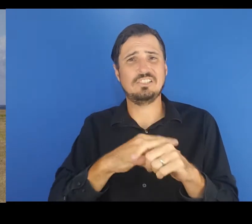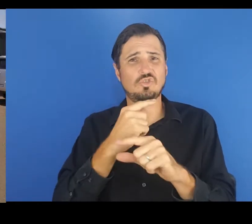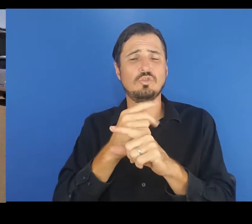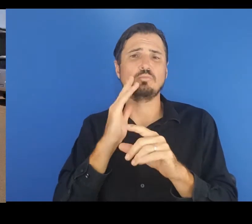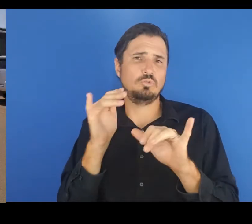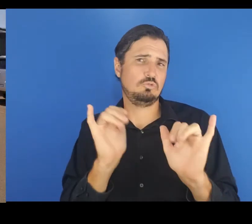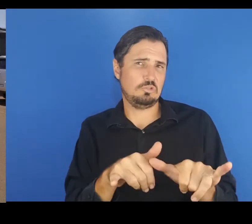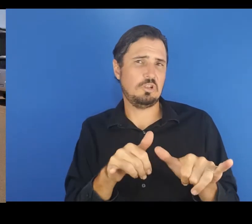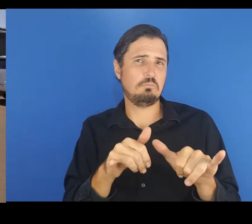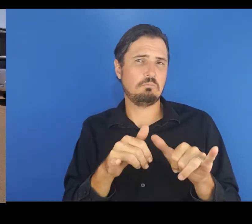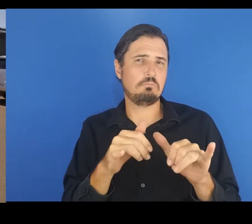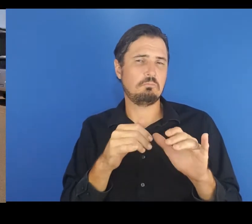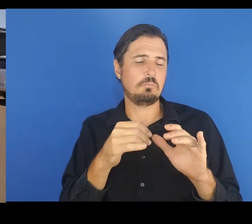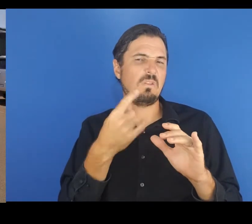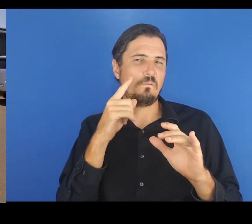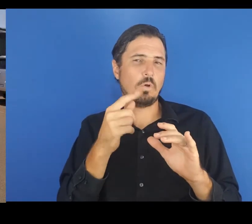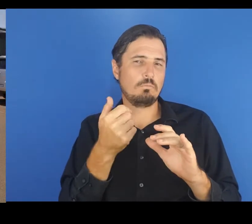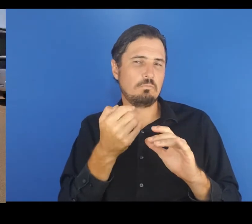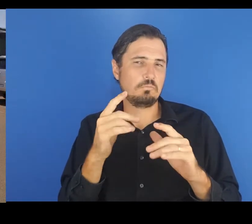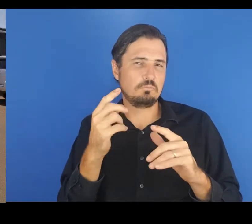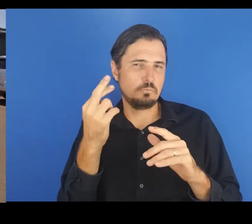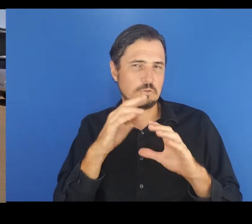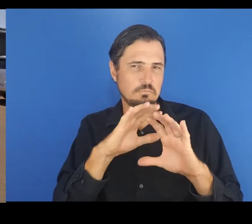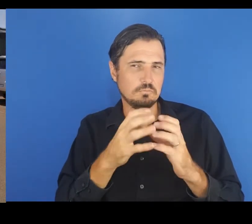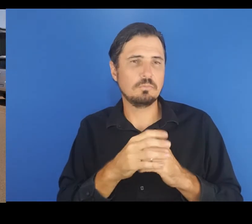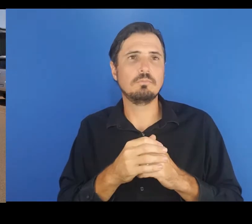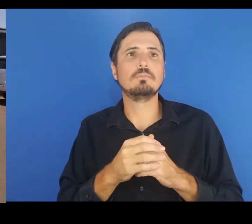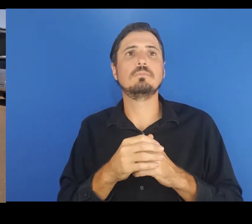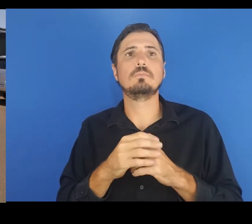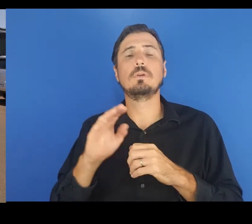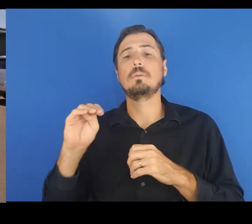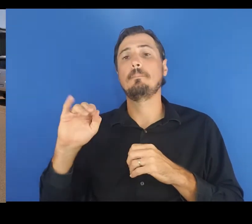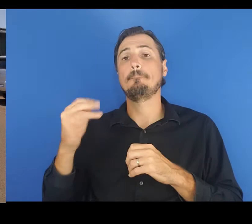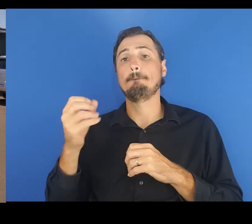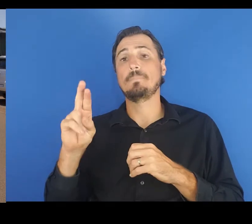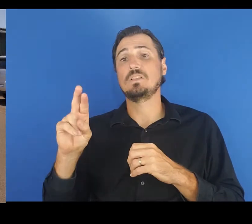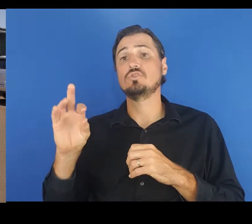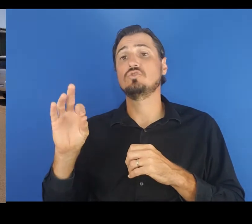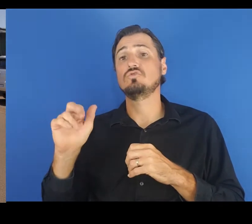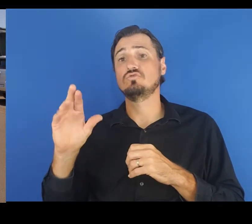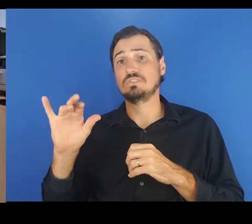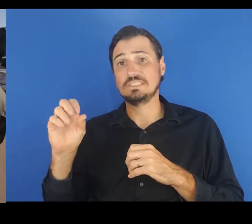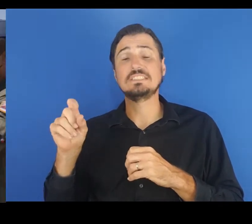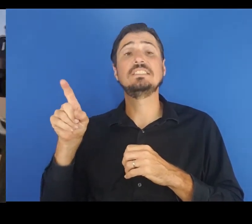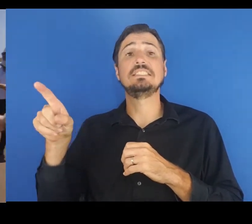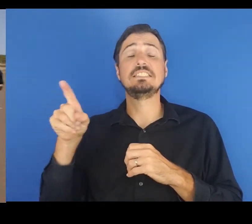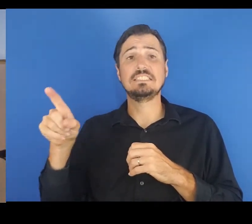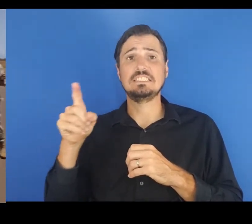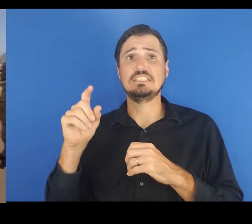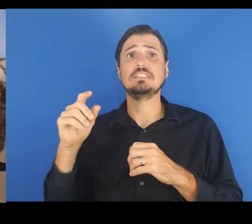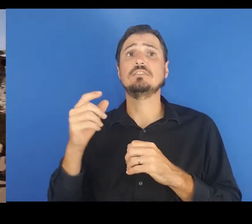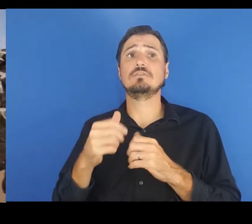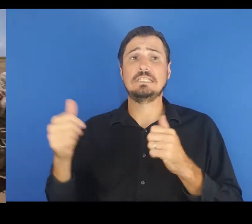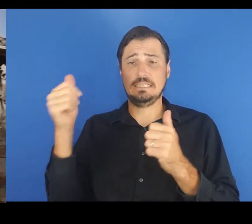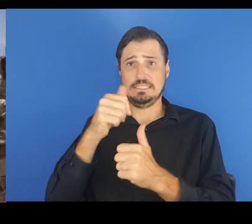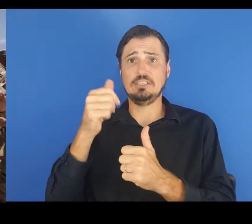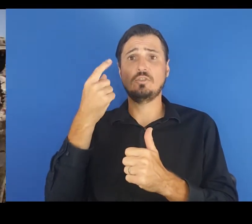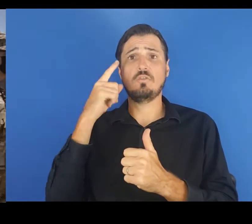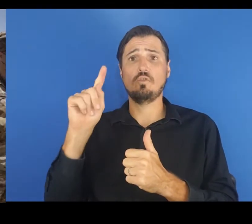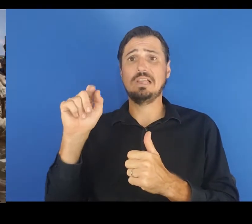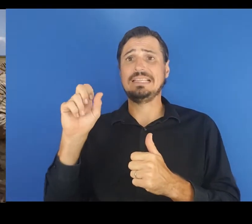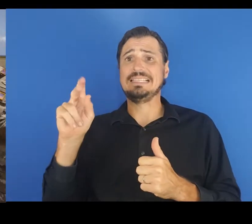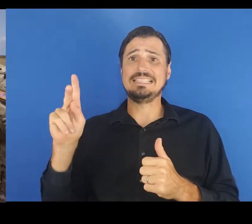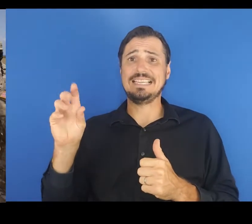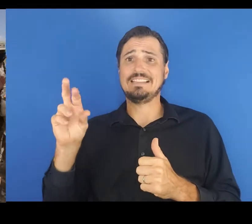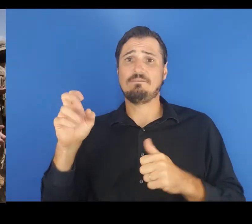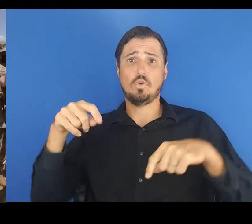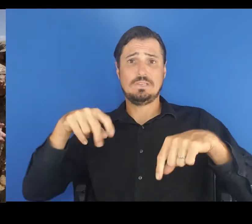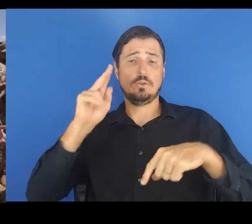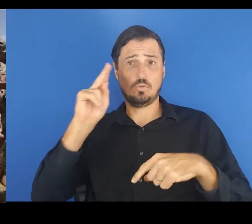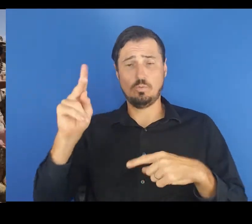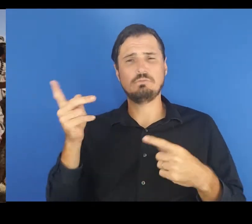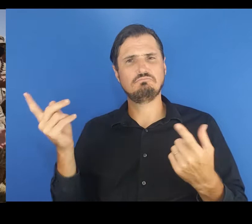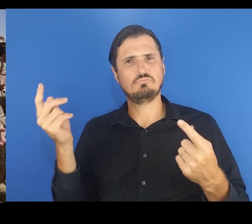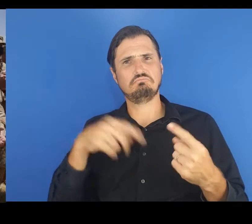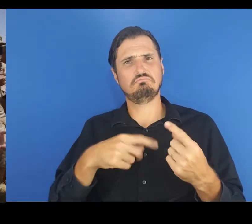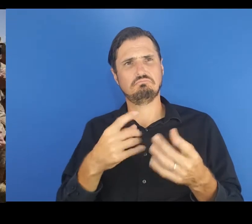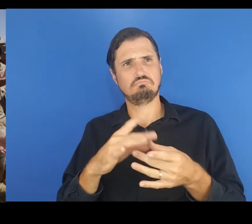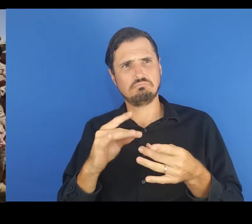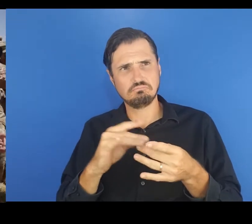Maj. Francis Lessett of the Hawaii Air National Guard is the outgoing commander of the Guard’s Task Force Kaua‘i, here to say a few words about the mission